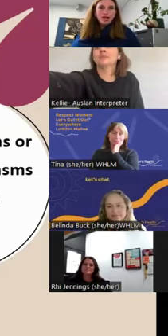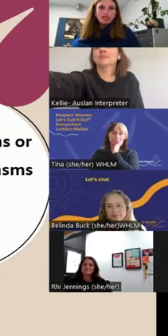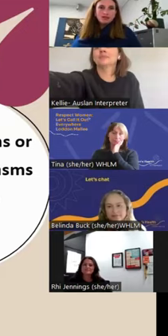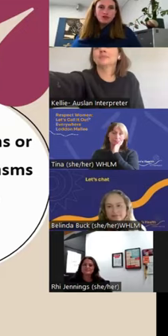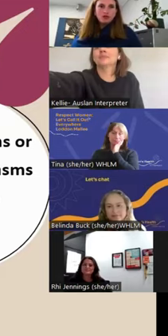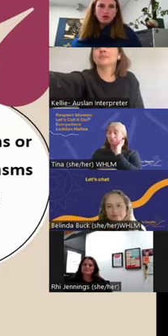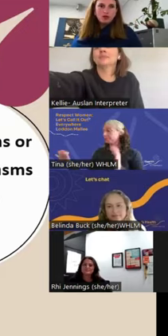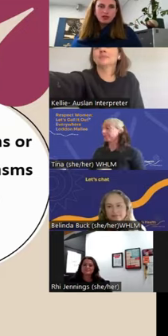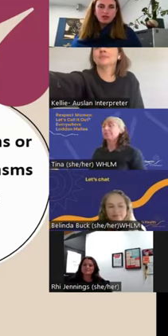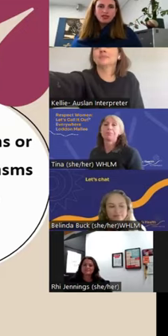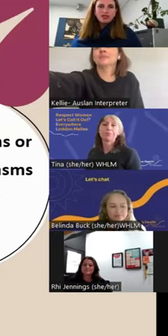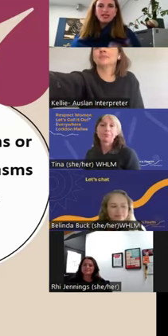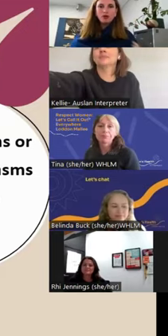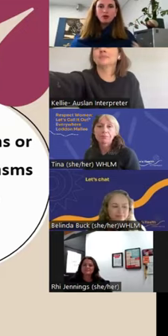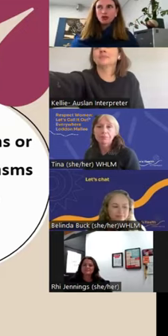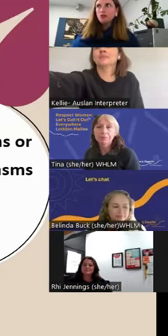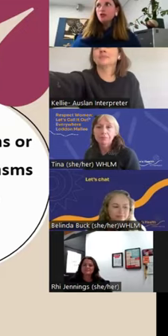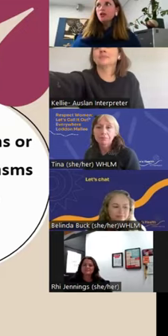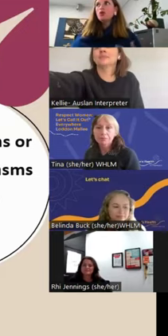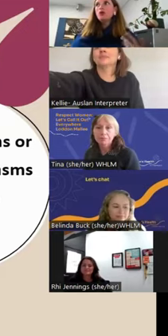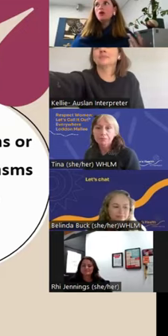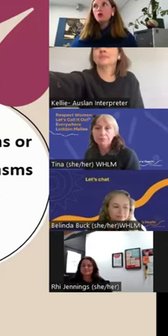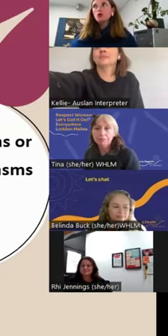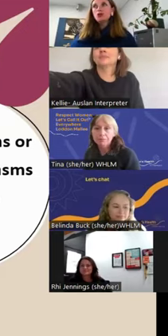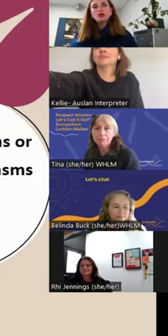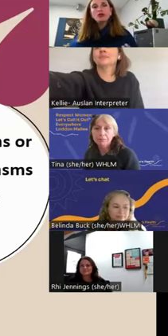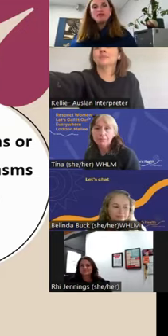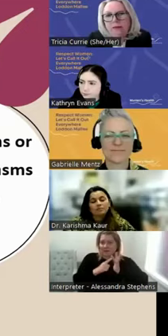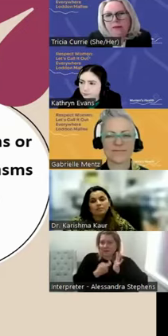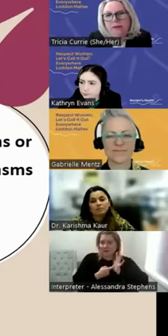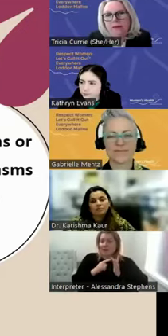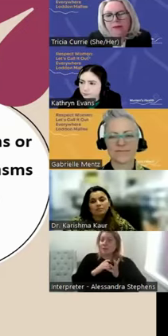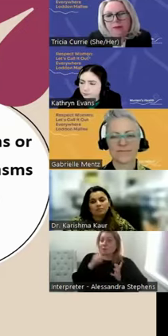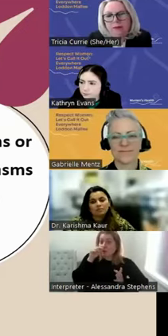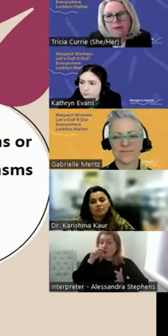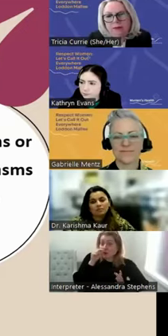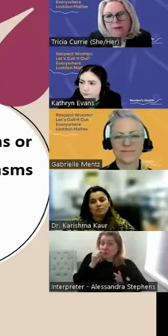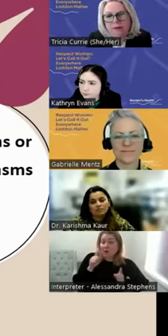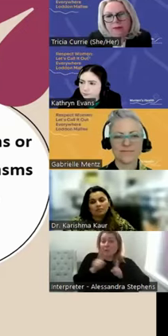orgasms for people with clitorises are possible. We also know involuntary orgasms are possible.